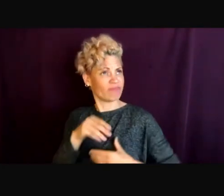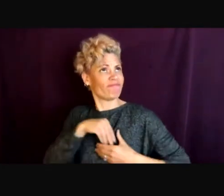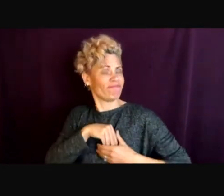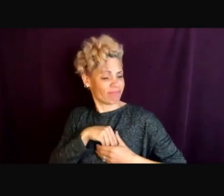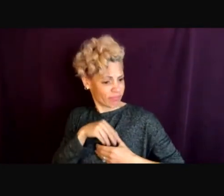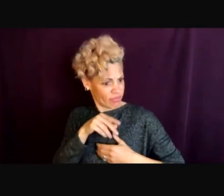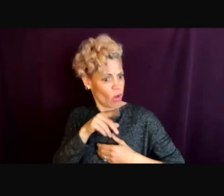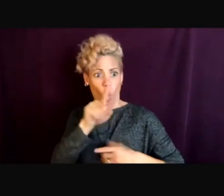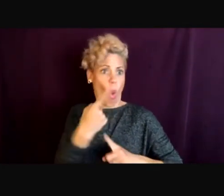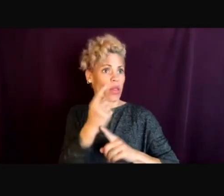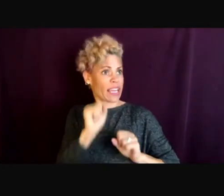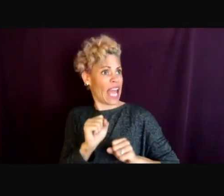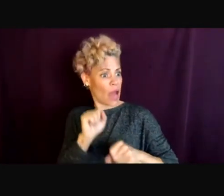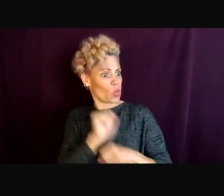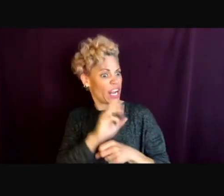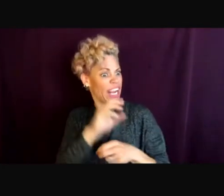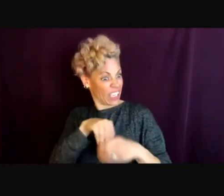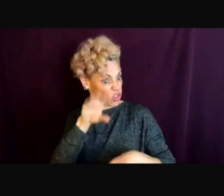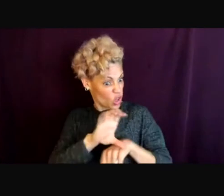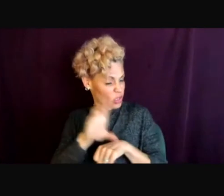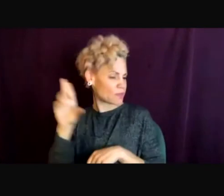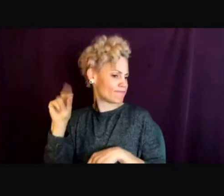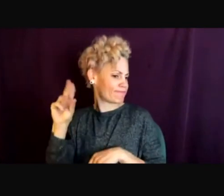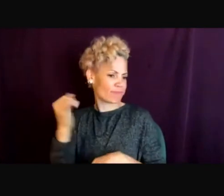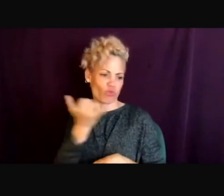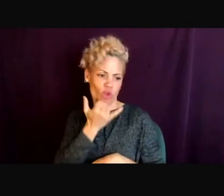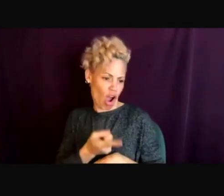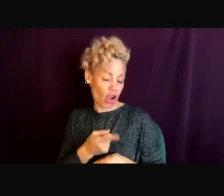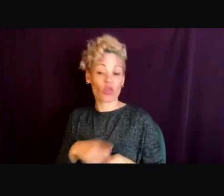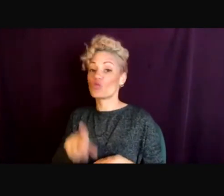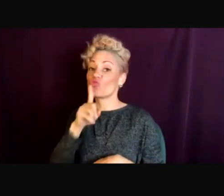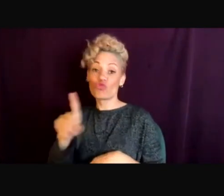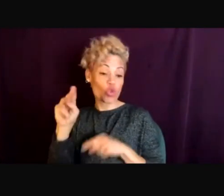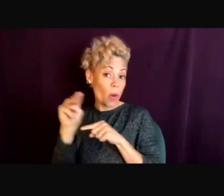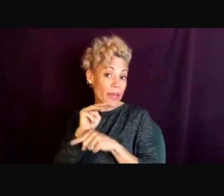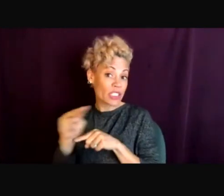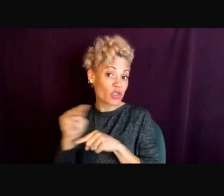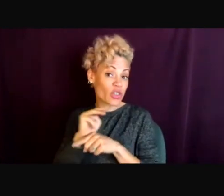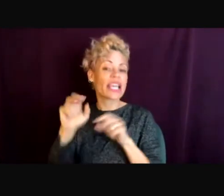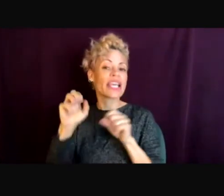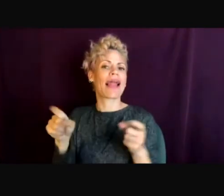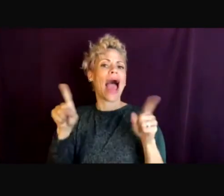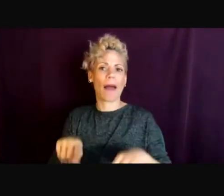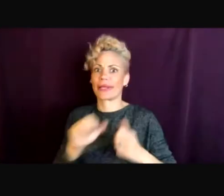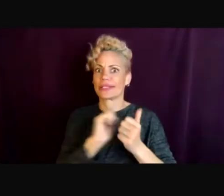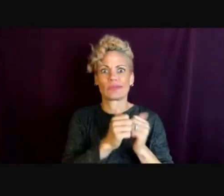You're wrong. A true ministry is practiced in sports, entertainment, business, government.